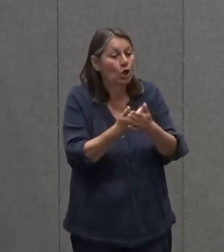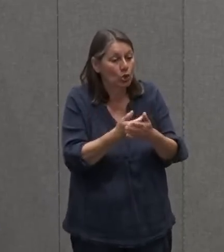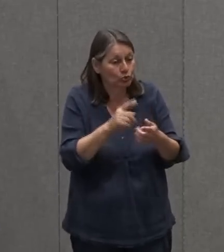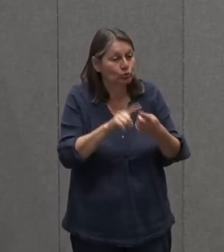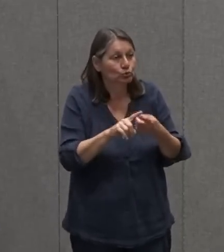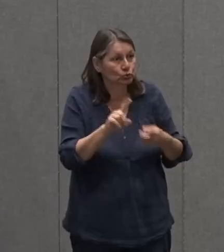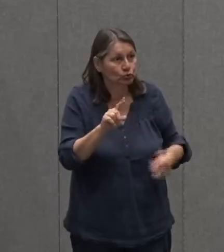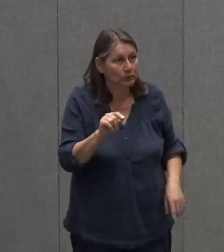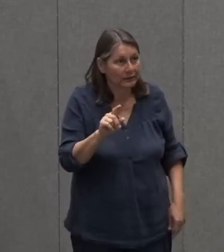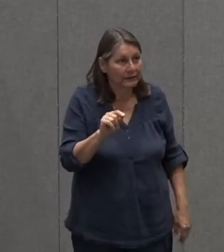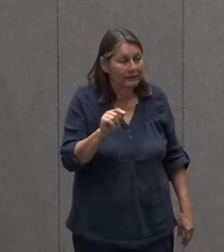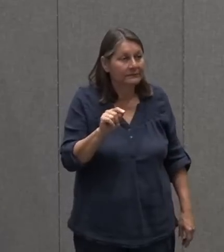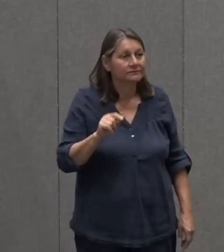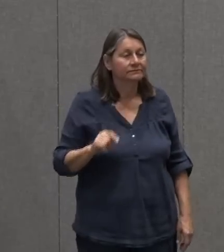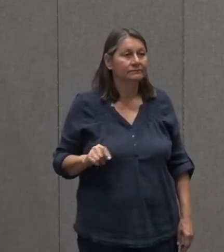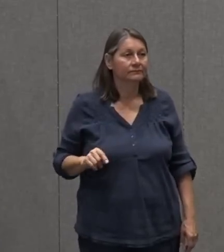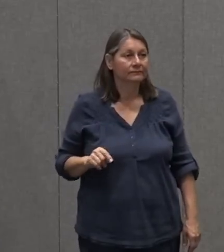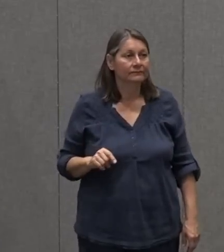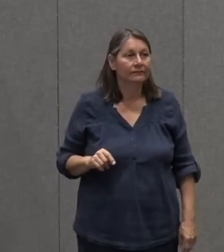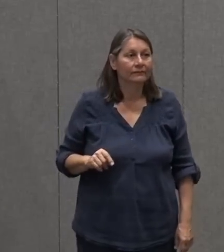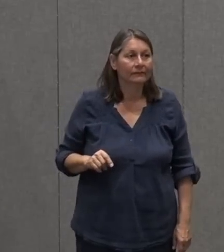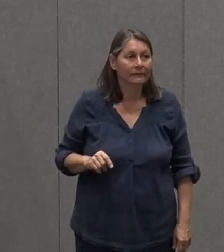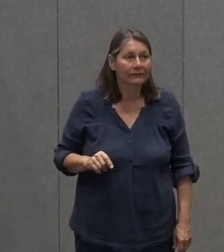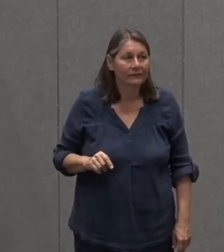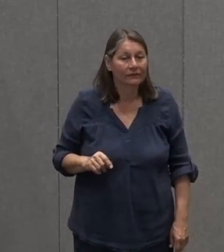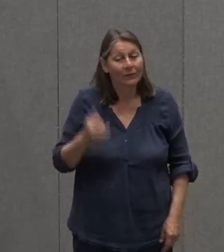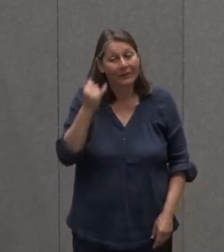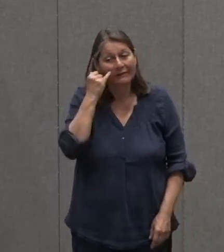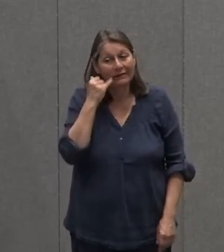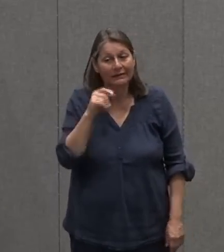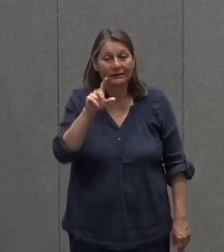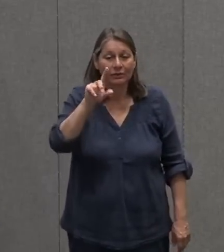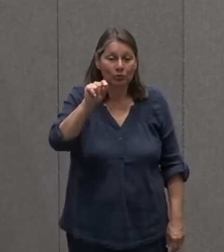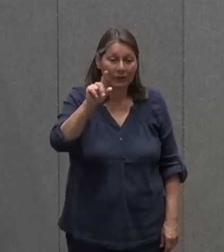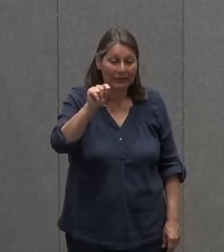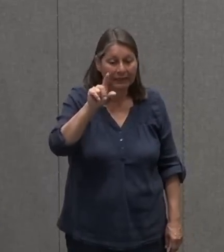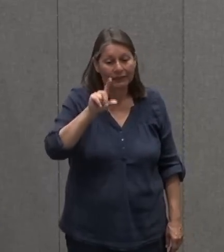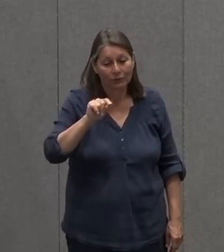So, if I did 20, 20 and 20